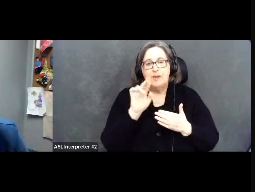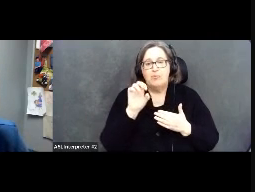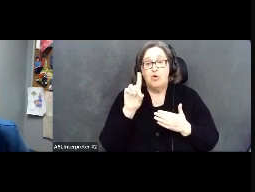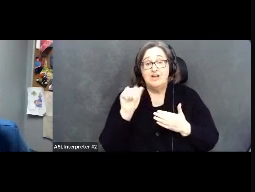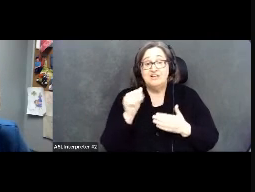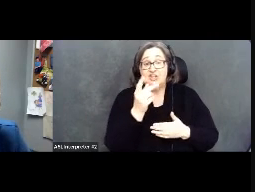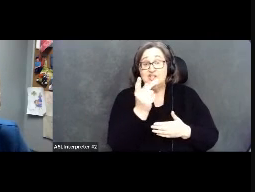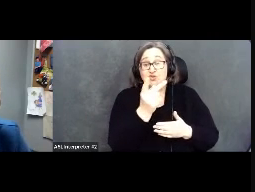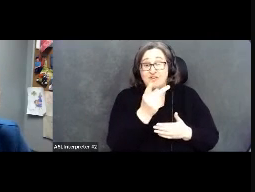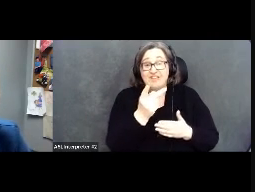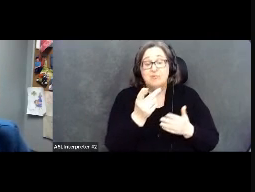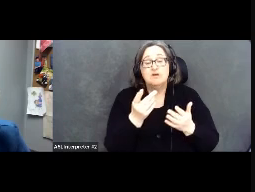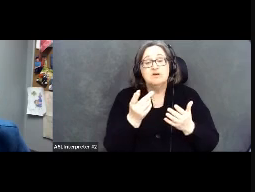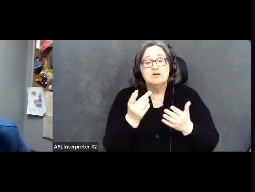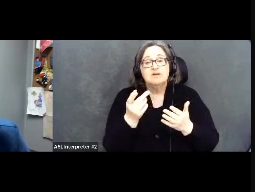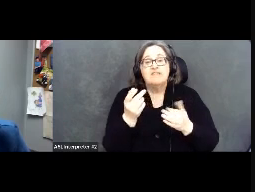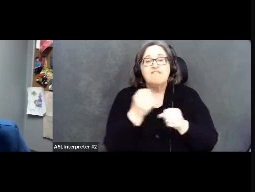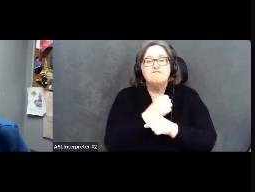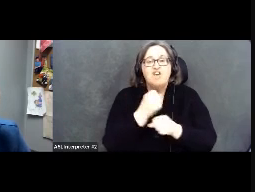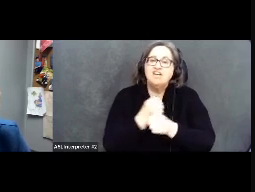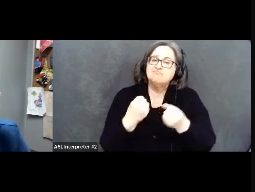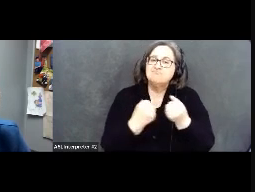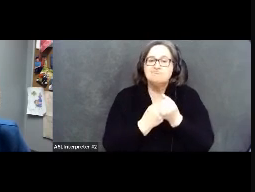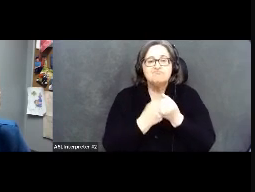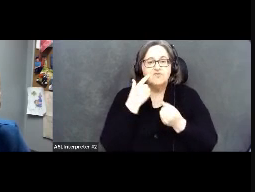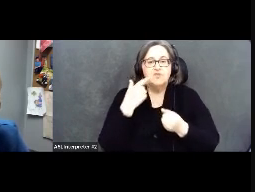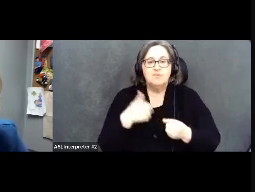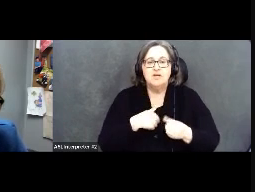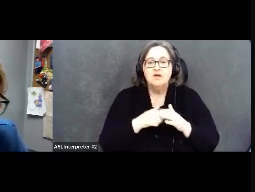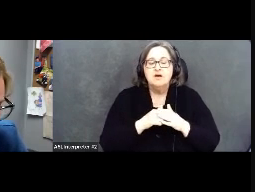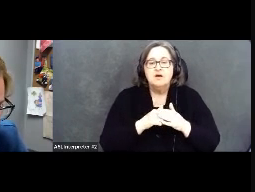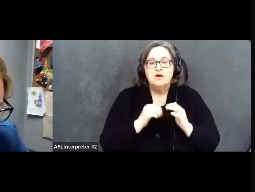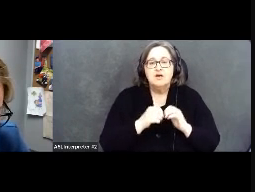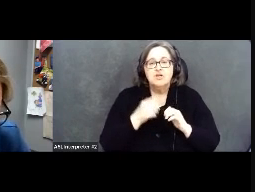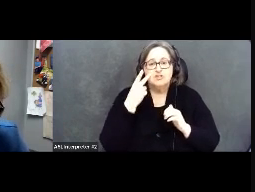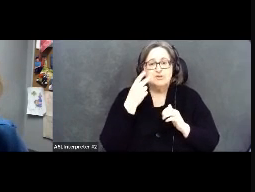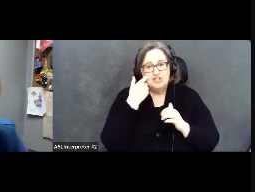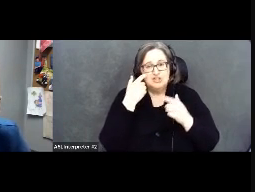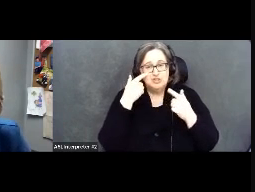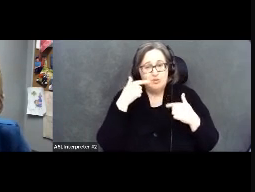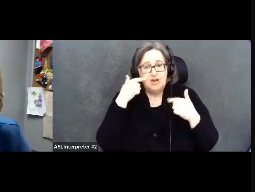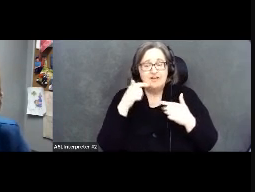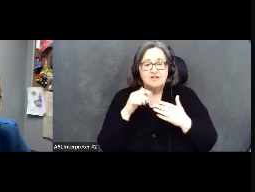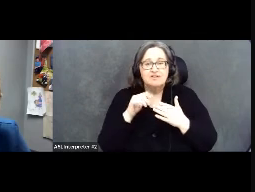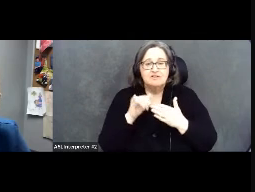in. They fought for me. How you saw me crying, that's what our meetings are like.